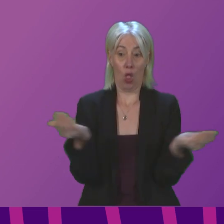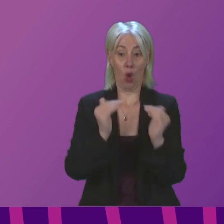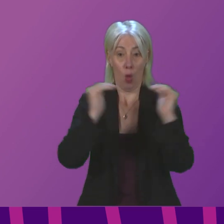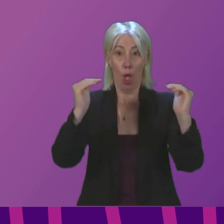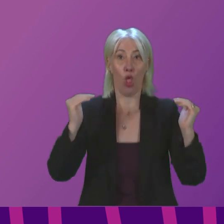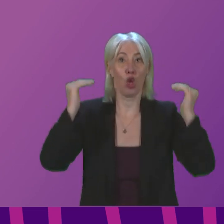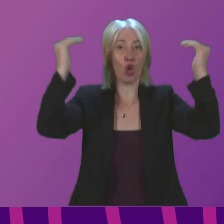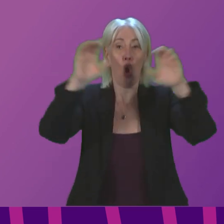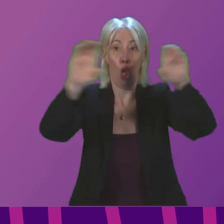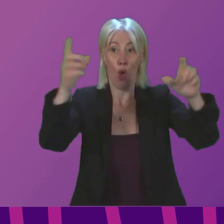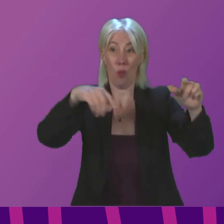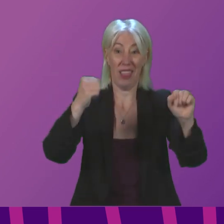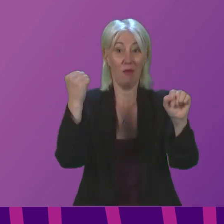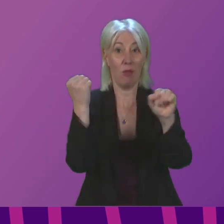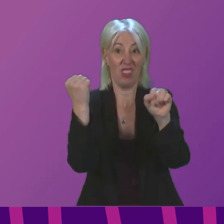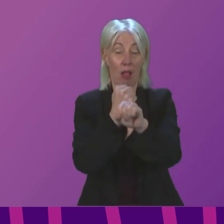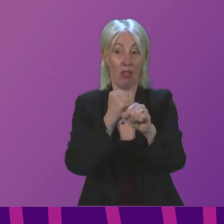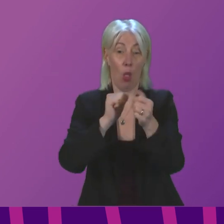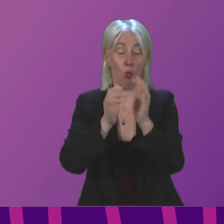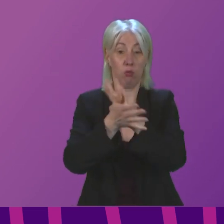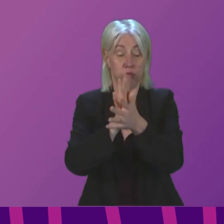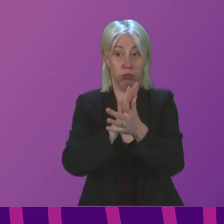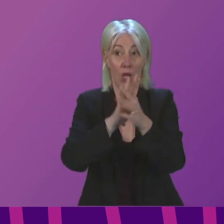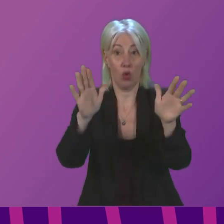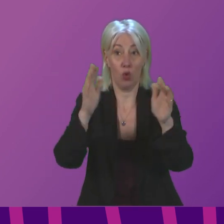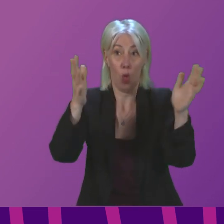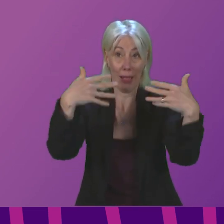the most to cause climate change, has a real moral obligation to step up and play its part